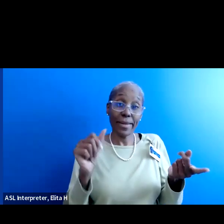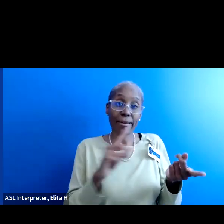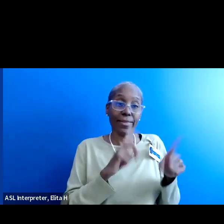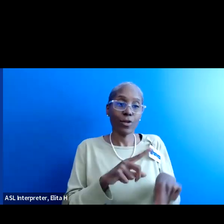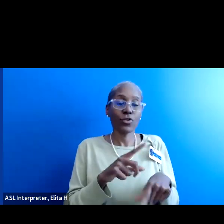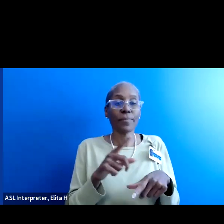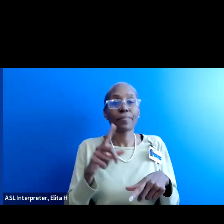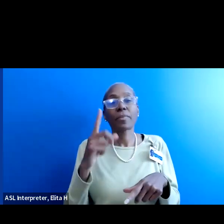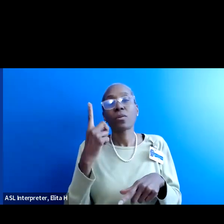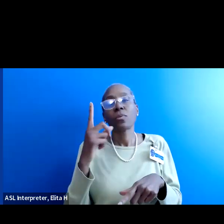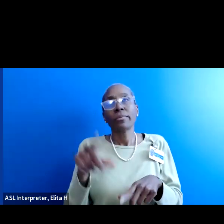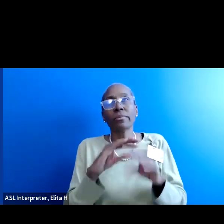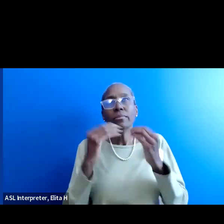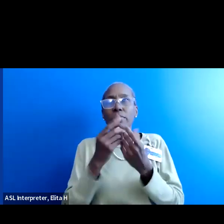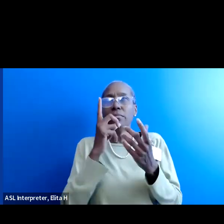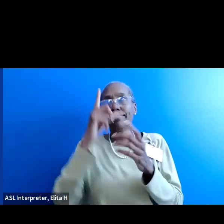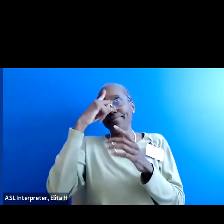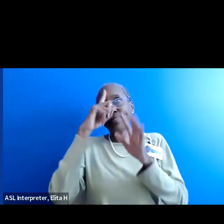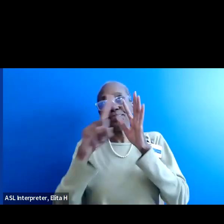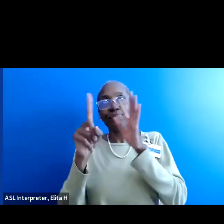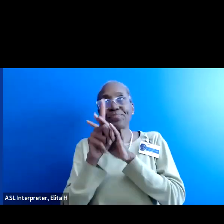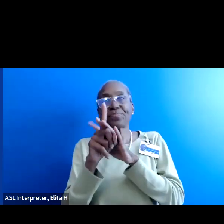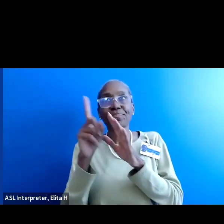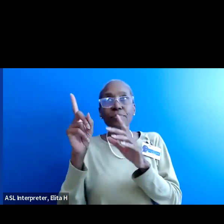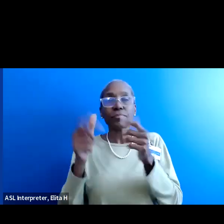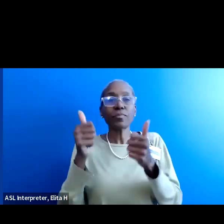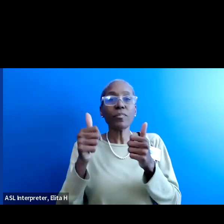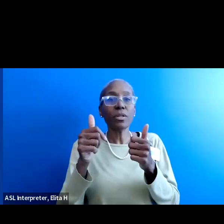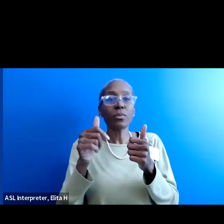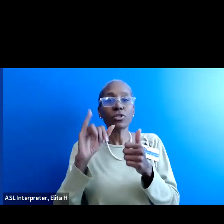The one organization that came to mind was Justice and Aging.